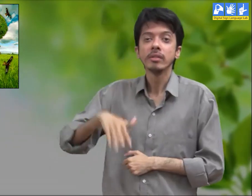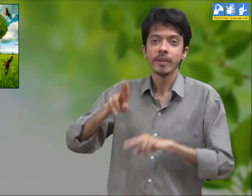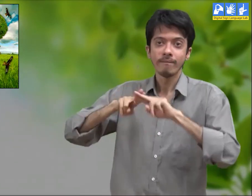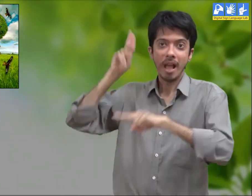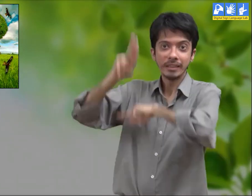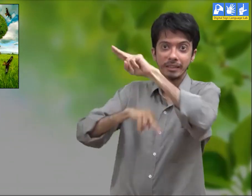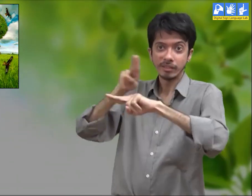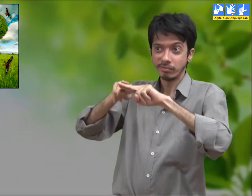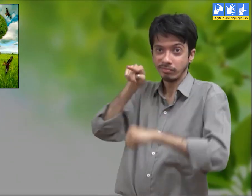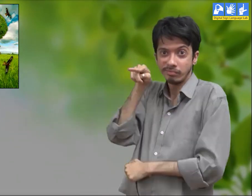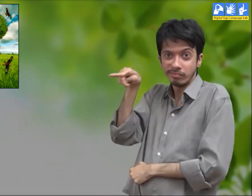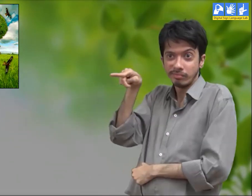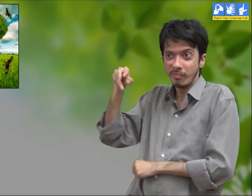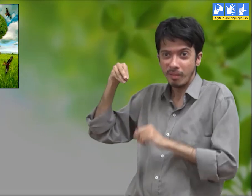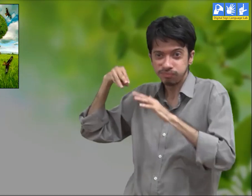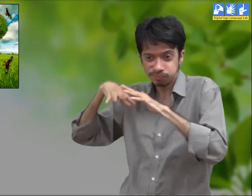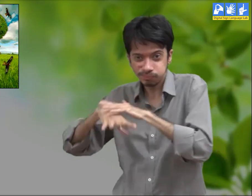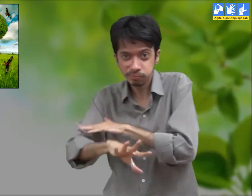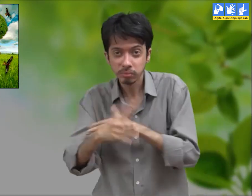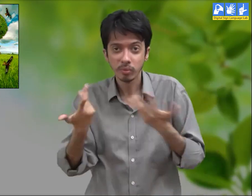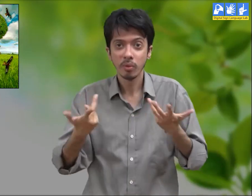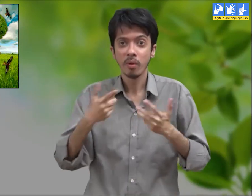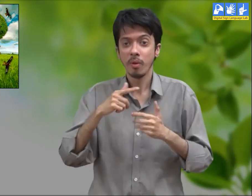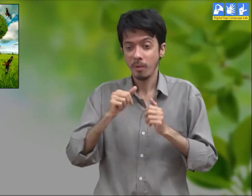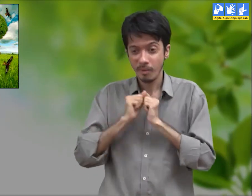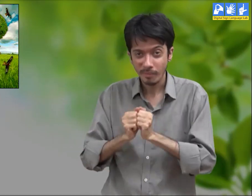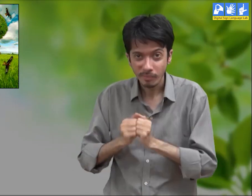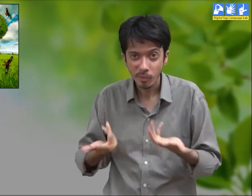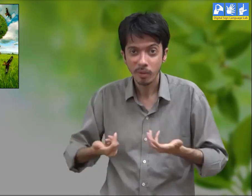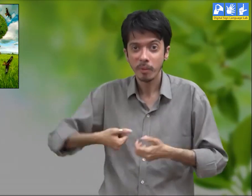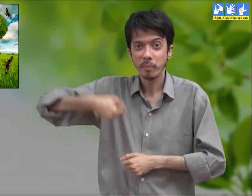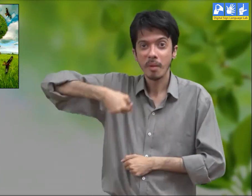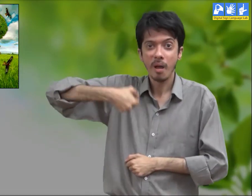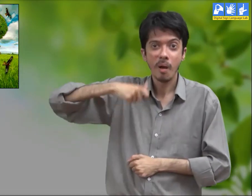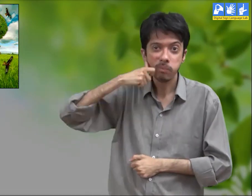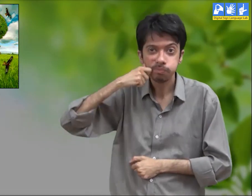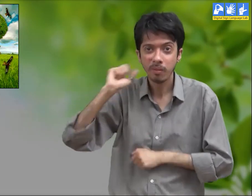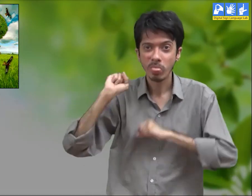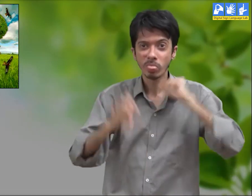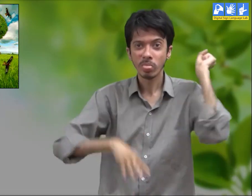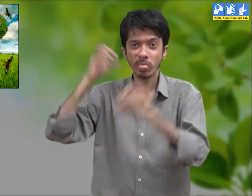Chemical waste released from factories are dumped in river water, washing of clothes,